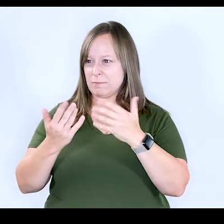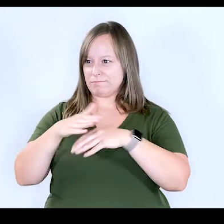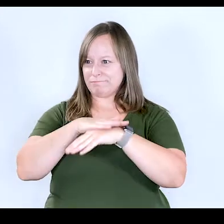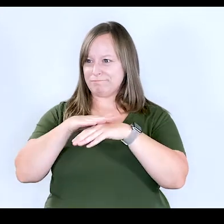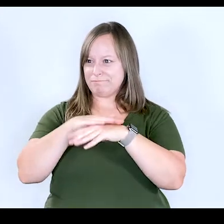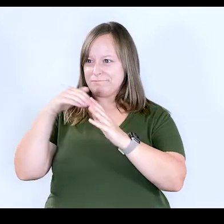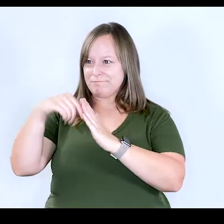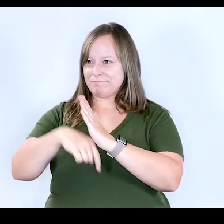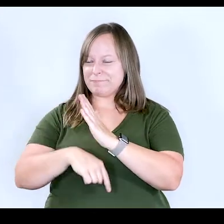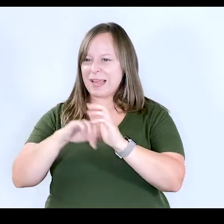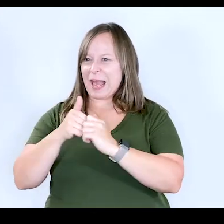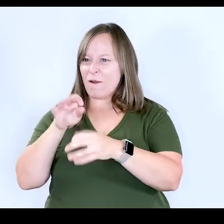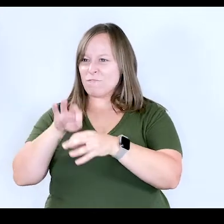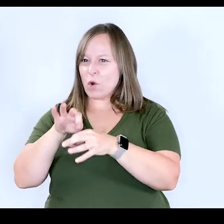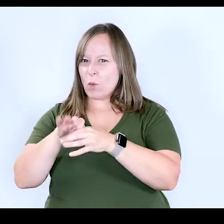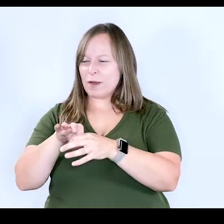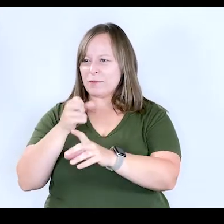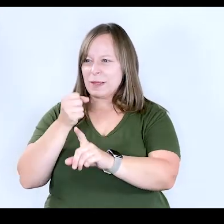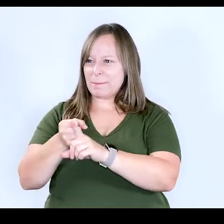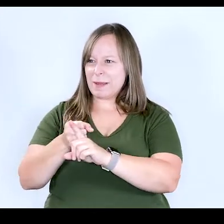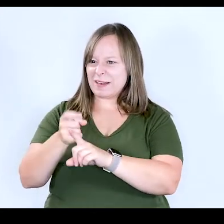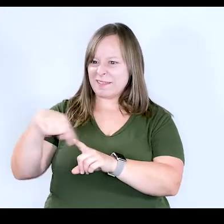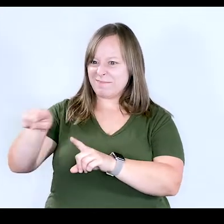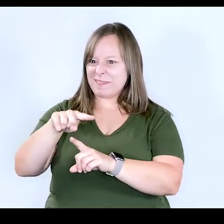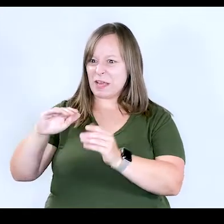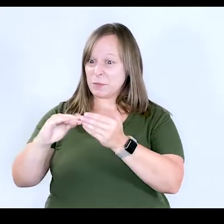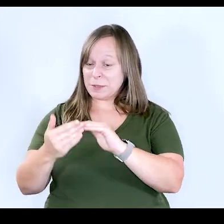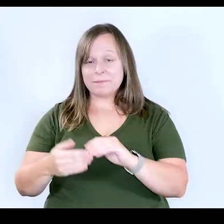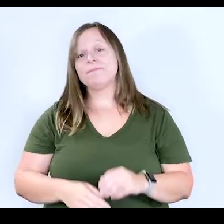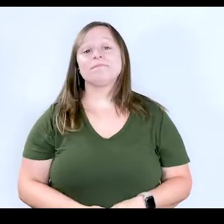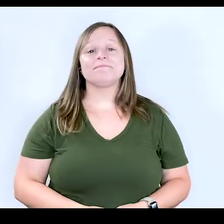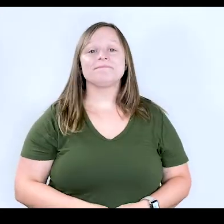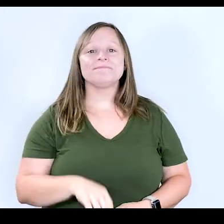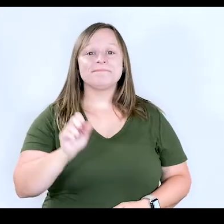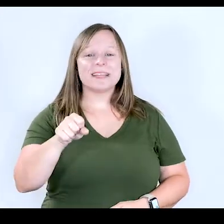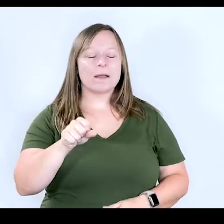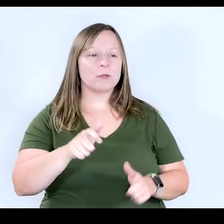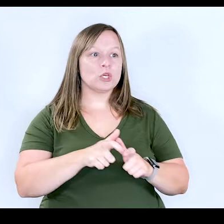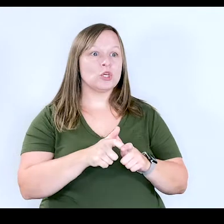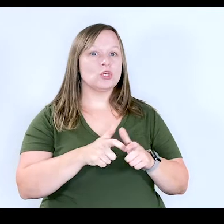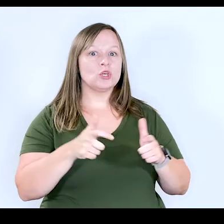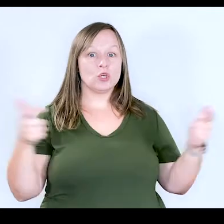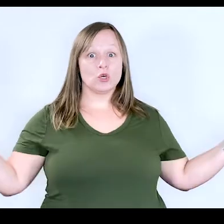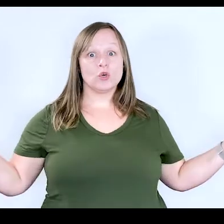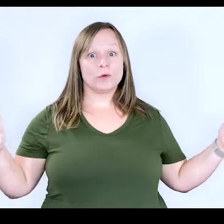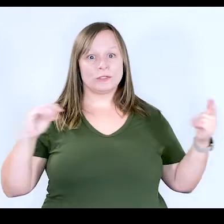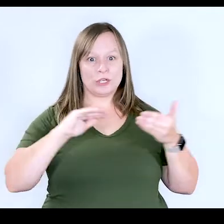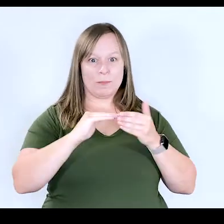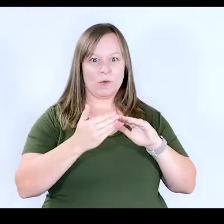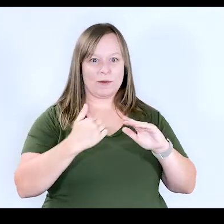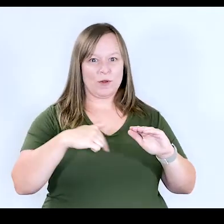about how voting is going to impact that community. So we have a huge community that we serve.